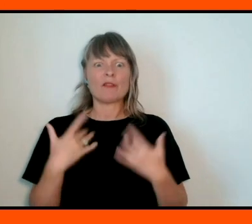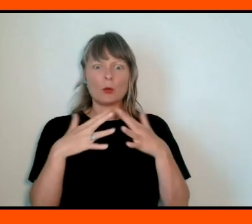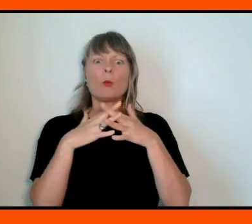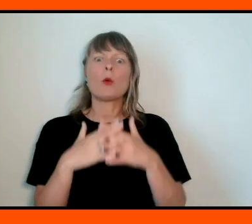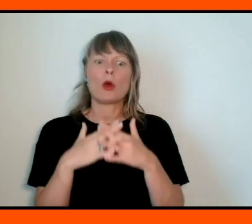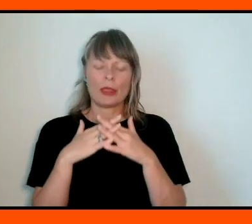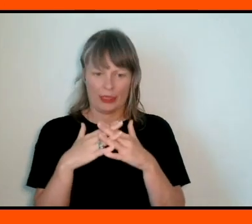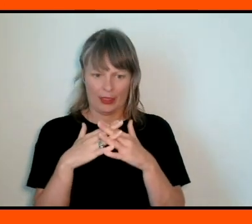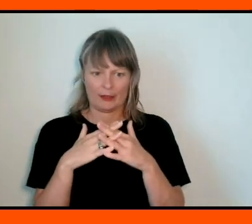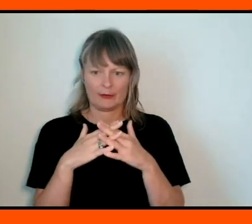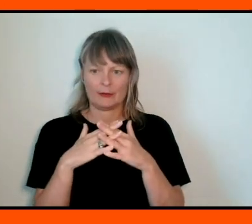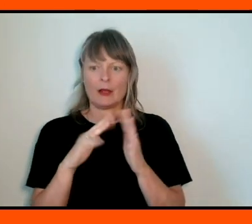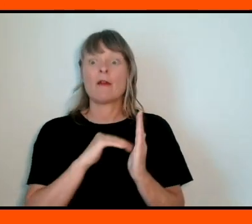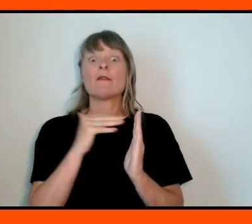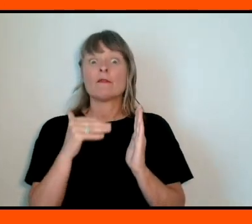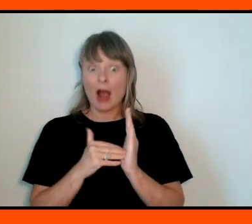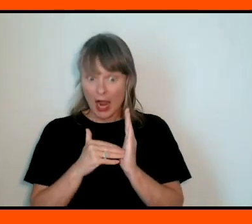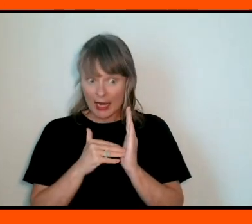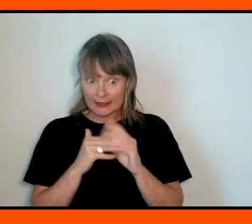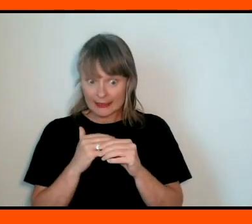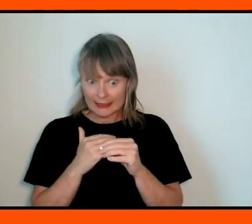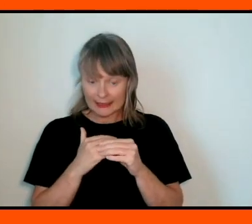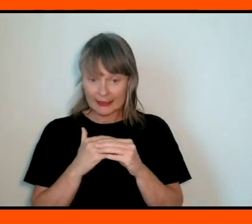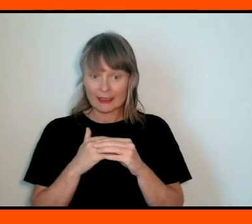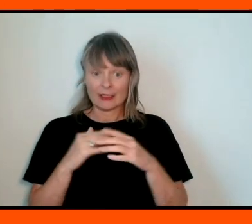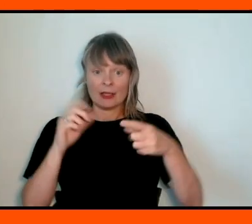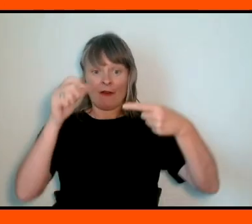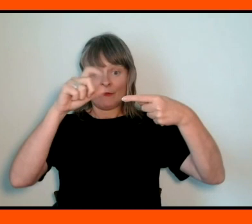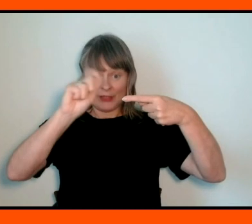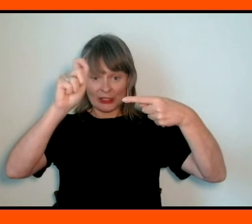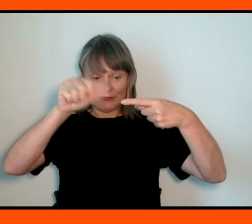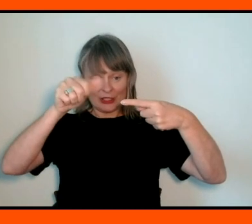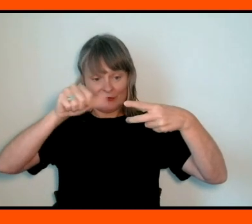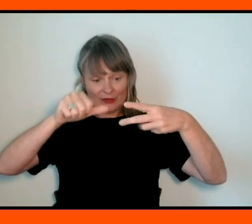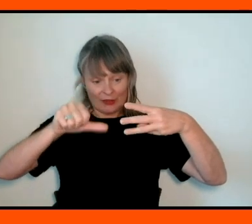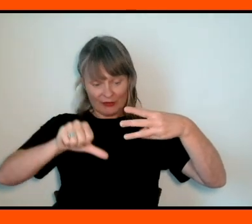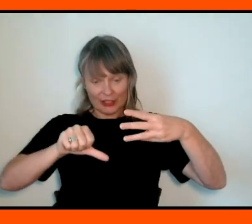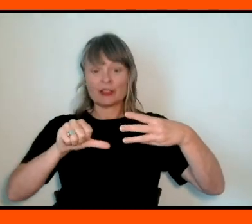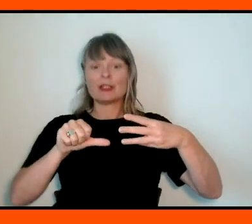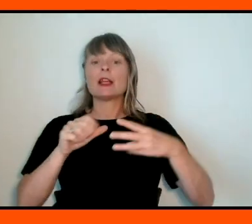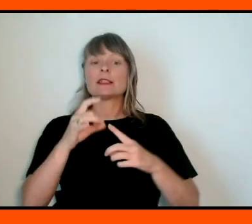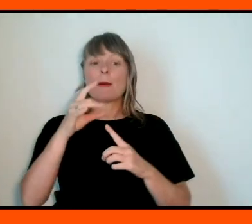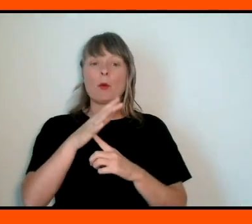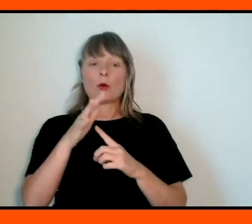Finally, once we’ve done all of this it’s important to know that our recommendations are a balancing act.